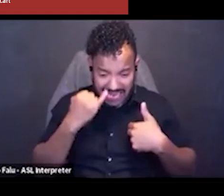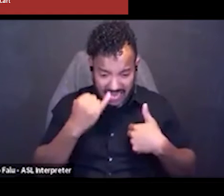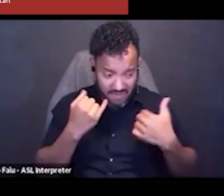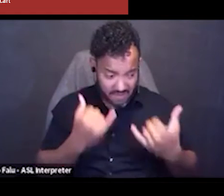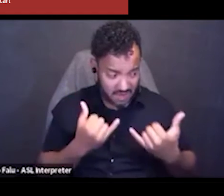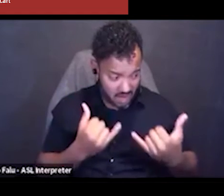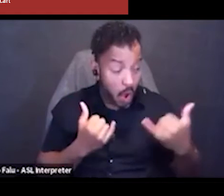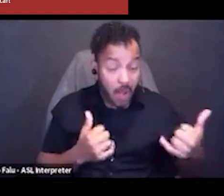be.